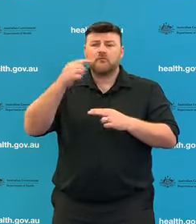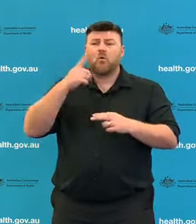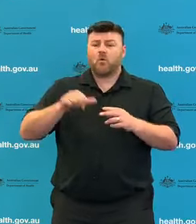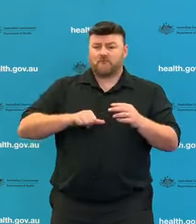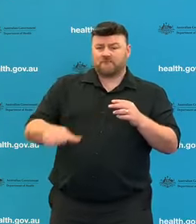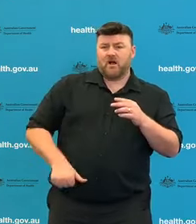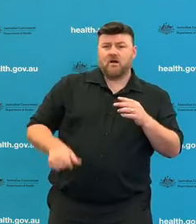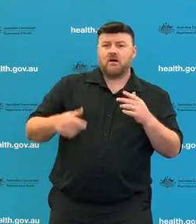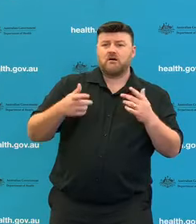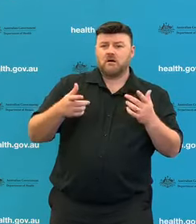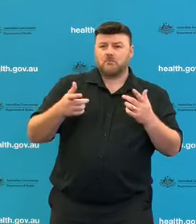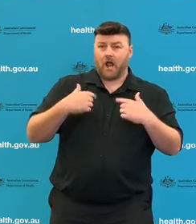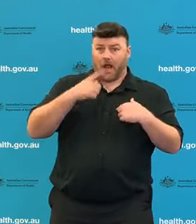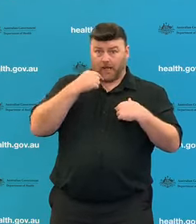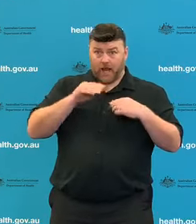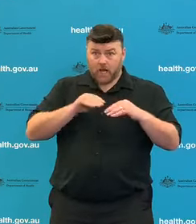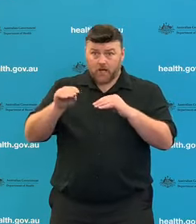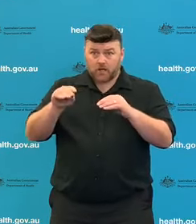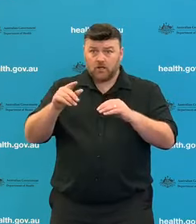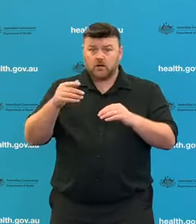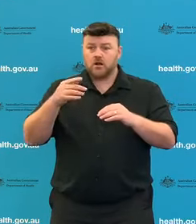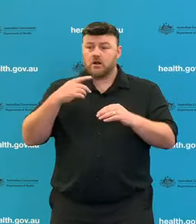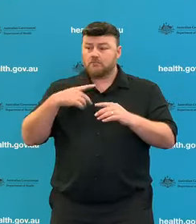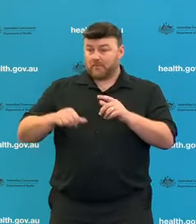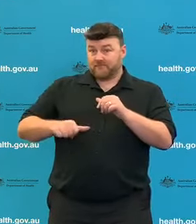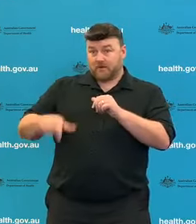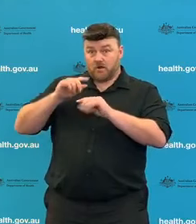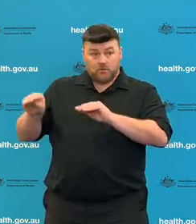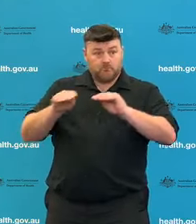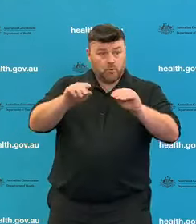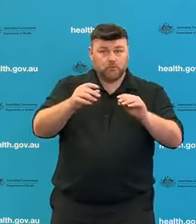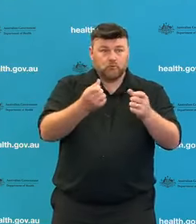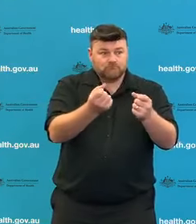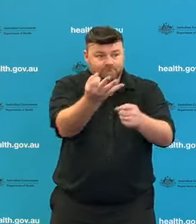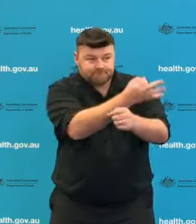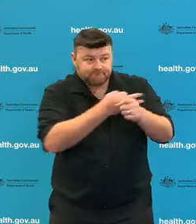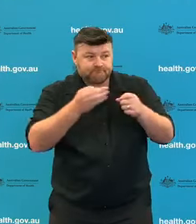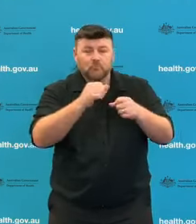no COVID cases if it was to cross a border?